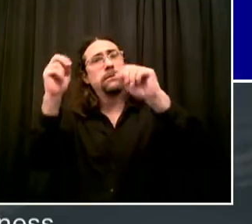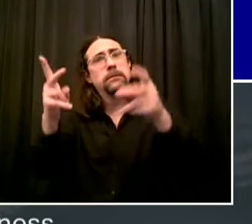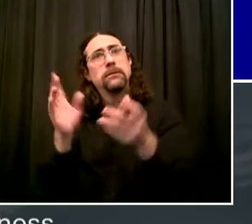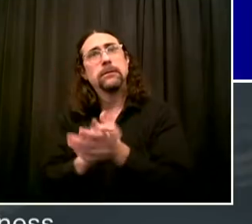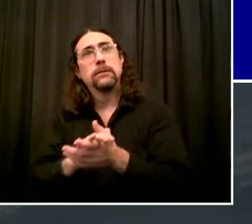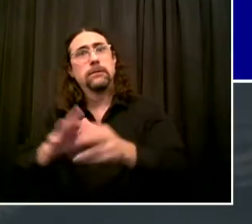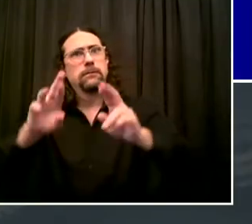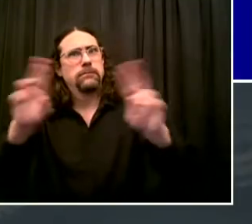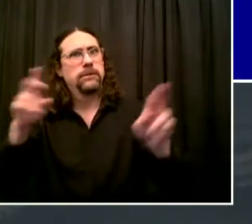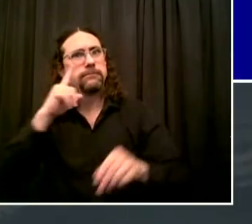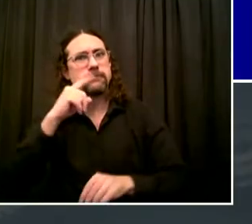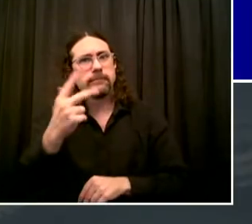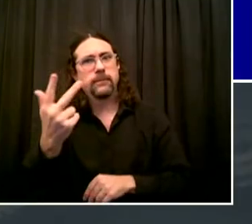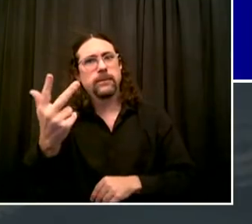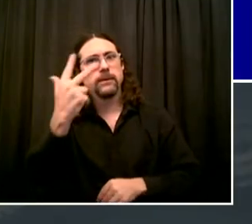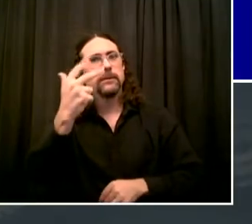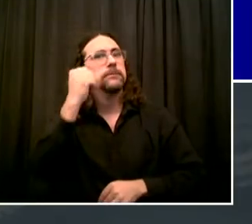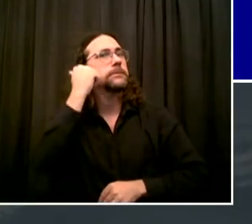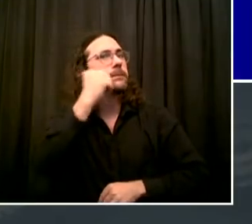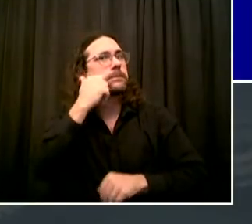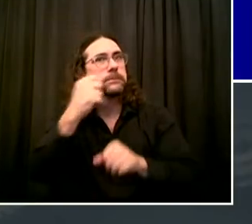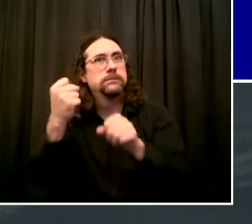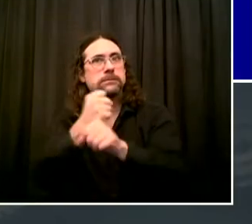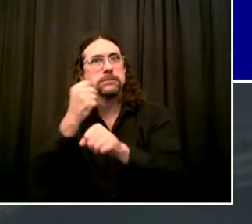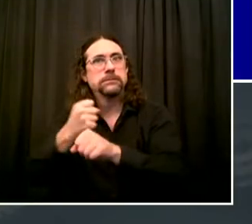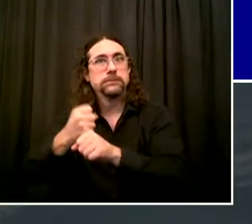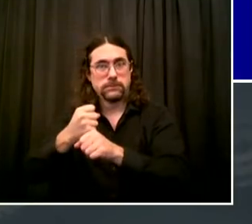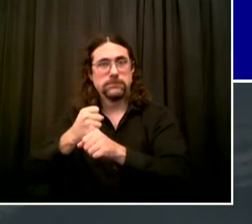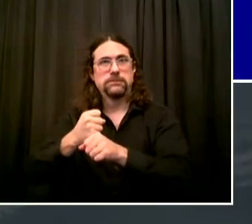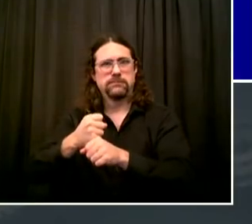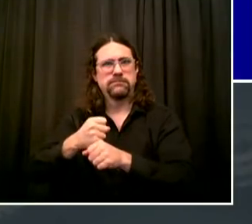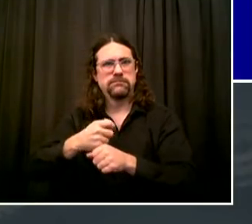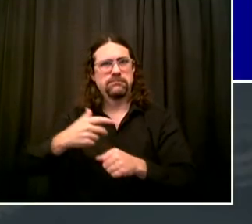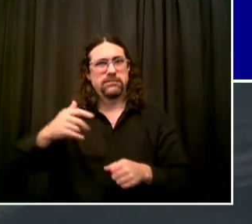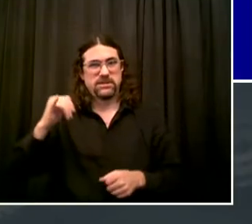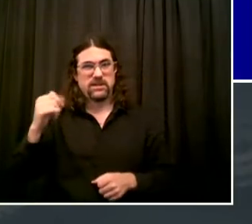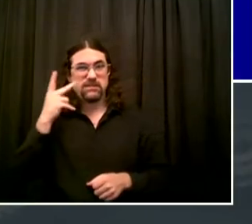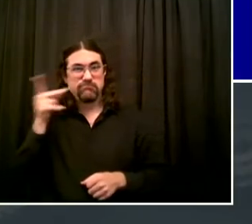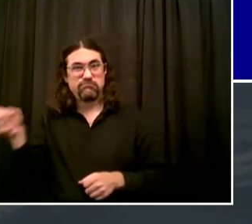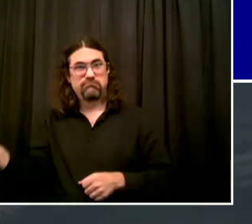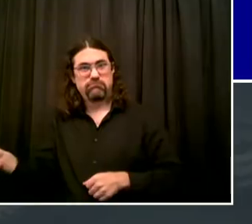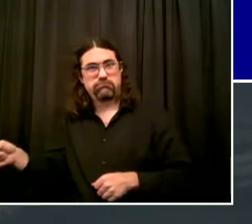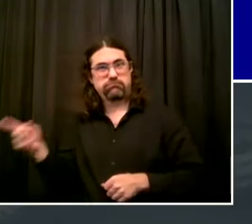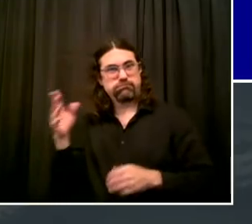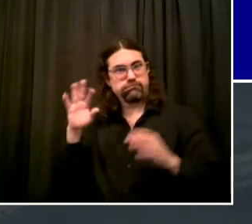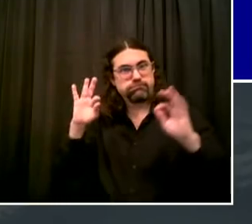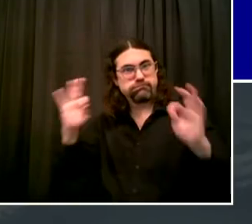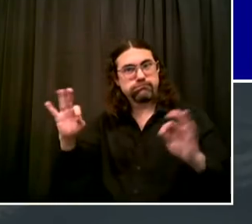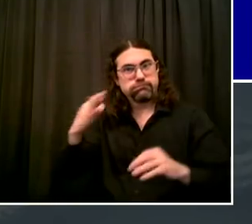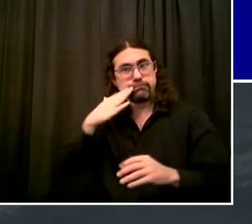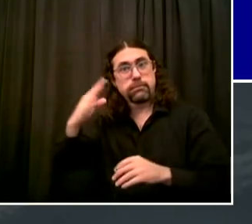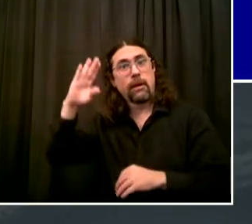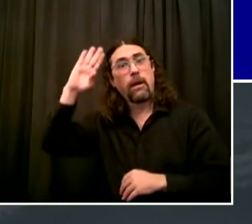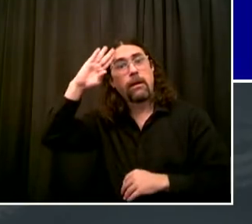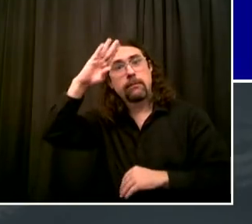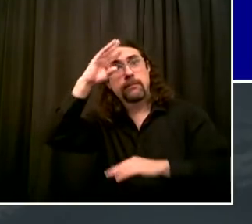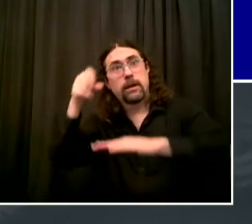IINDCAOTRS. AGAIN, GOOD NEWS N INEW YORK CITY WHAT YOU HAVE ERNAE. D INDICATOR NUMBER